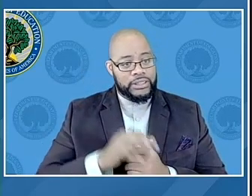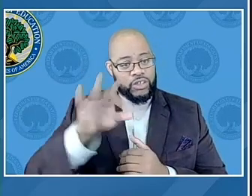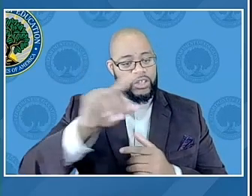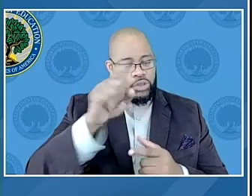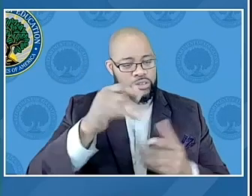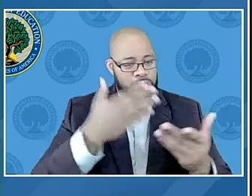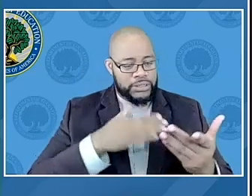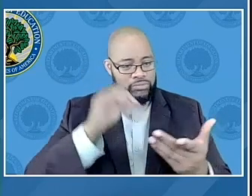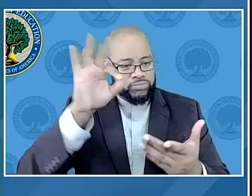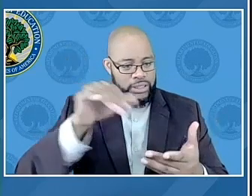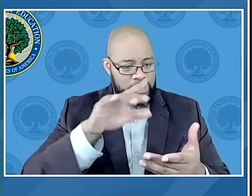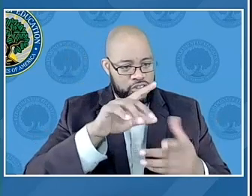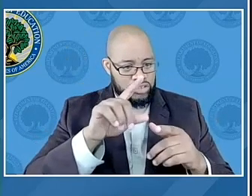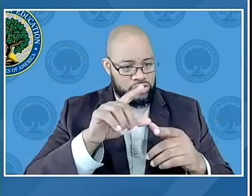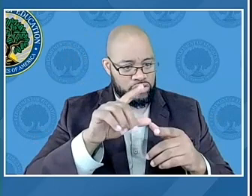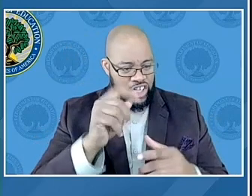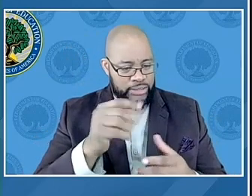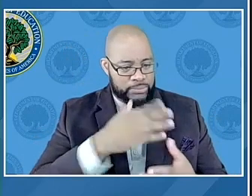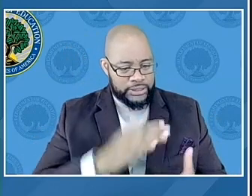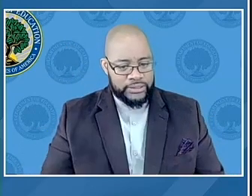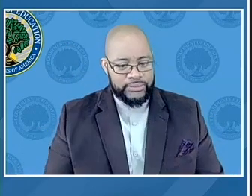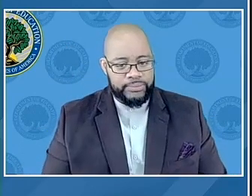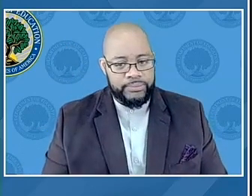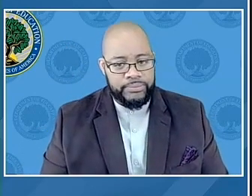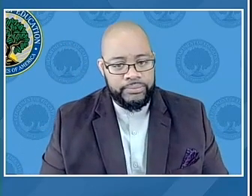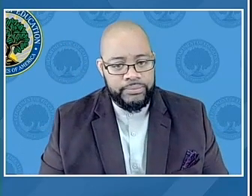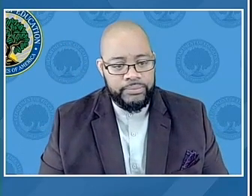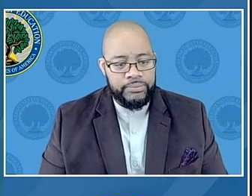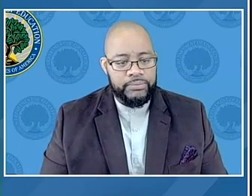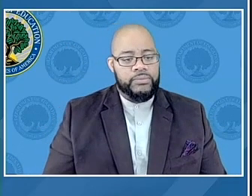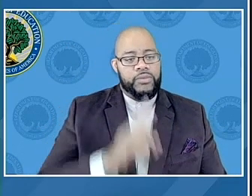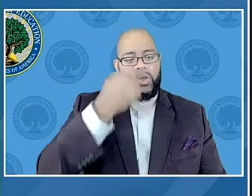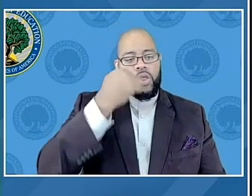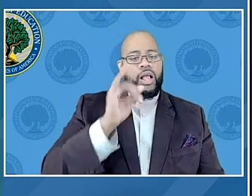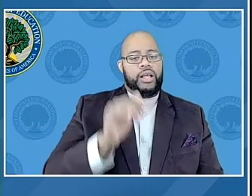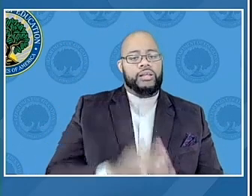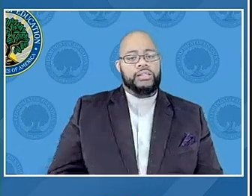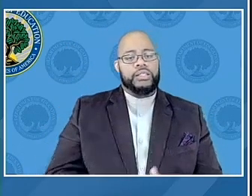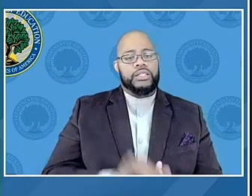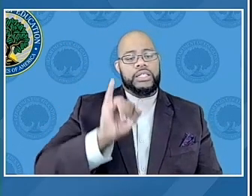Alright. I appreciate it. It looks like Indian Heckstall- India